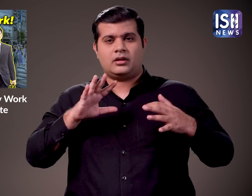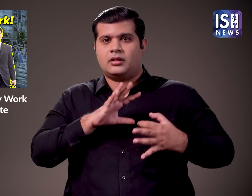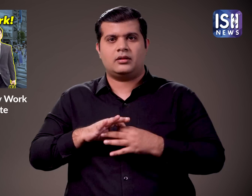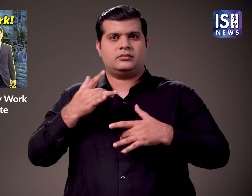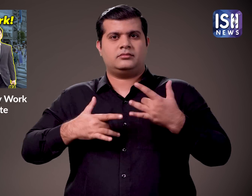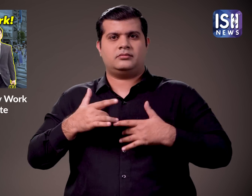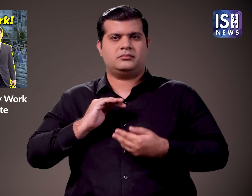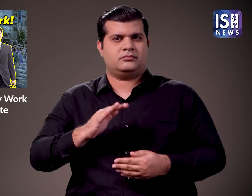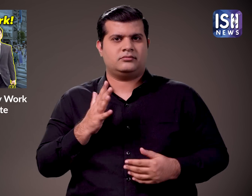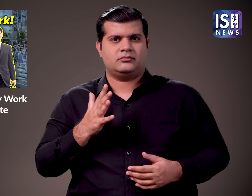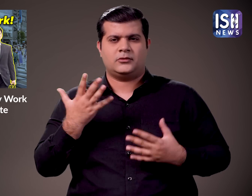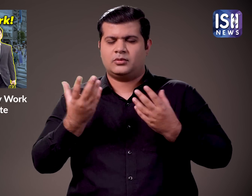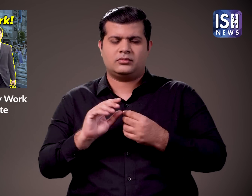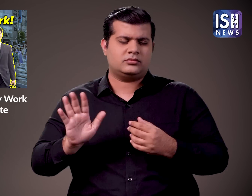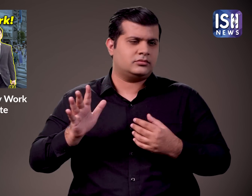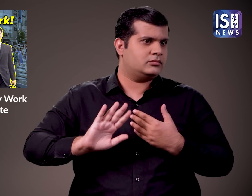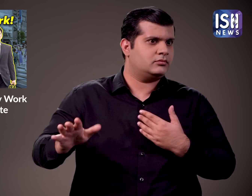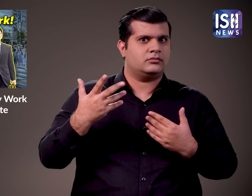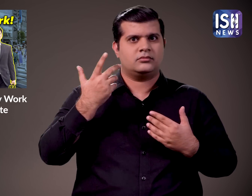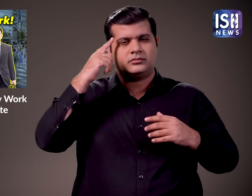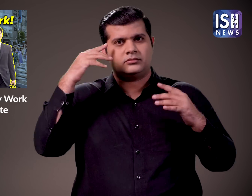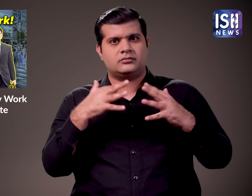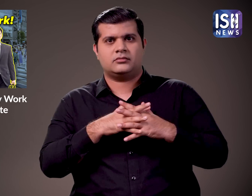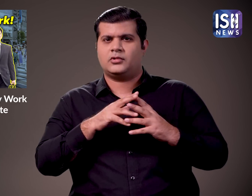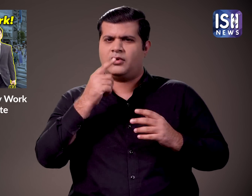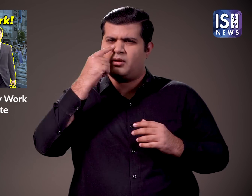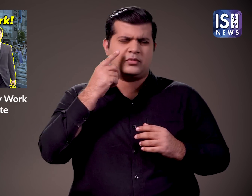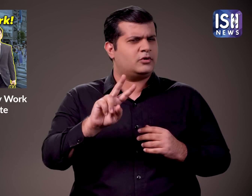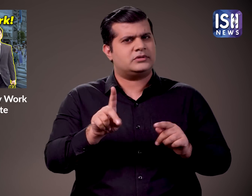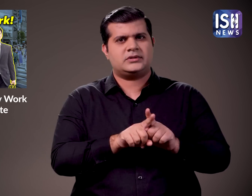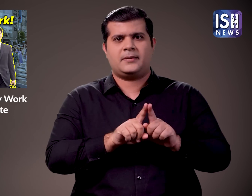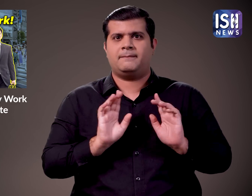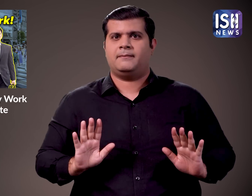forcing people to choose career over family. It's the same with both women and men.